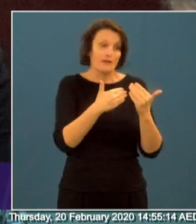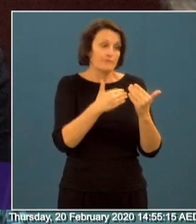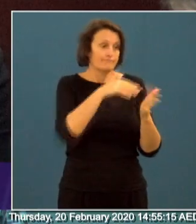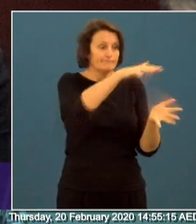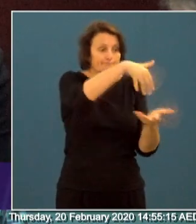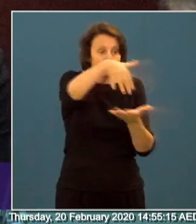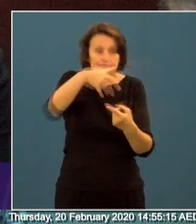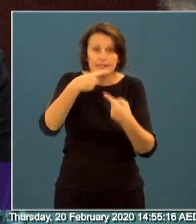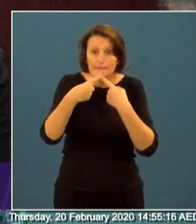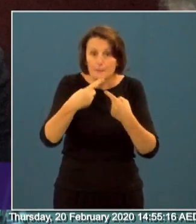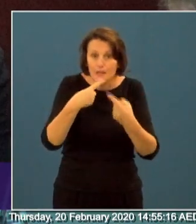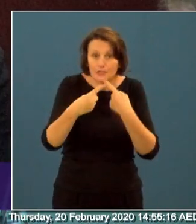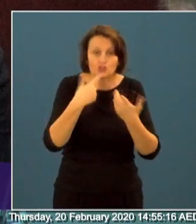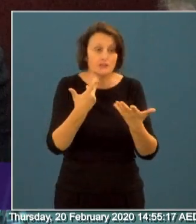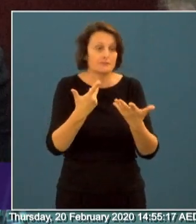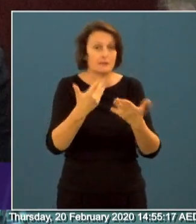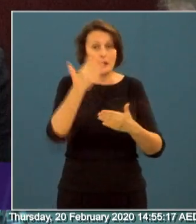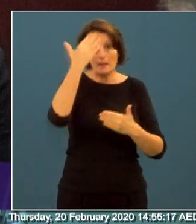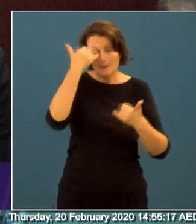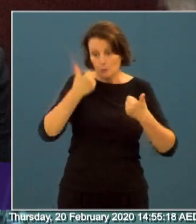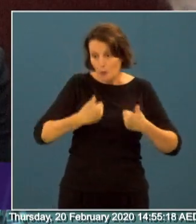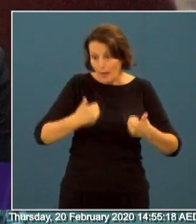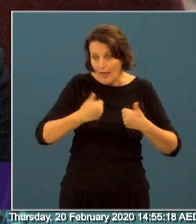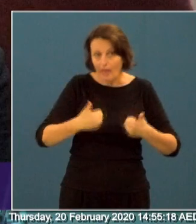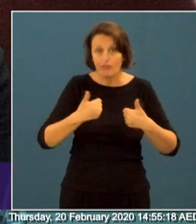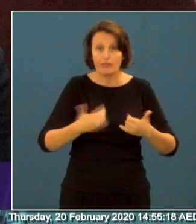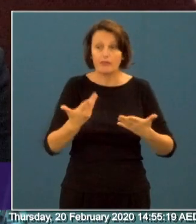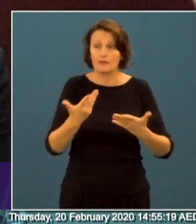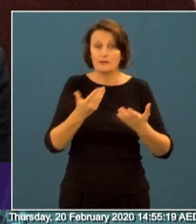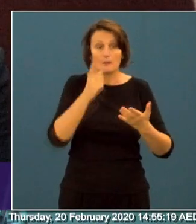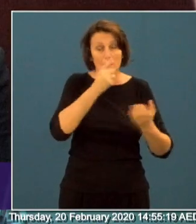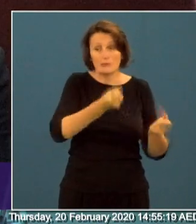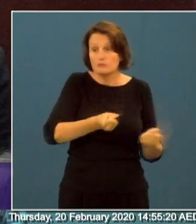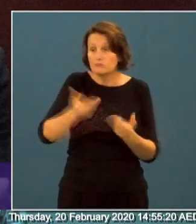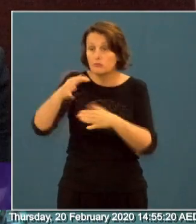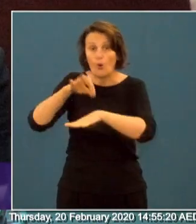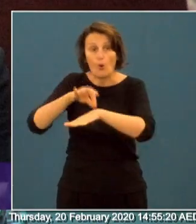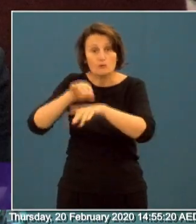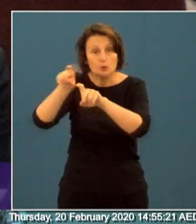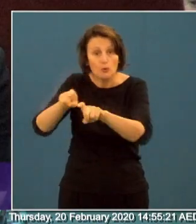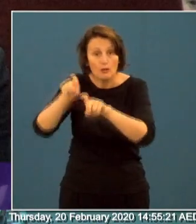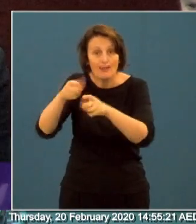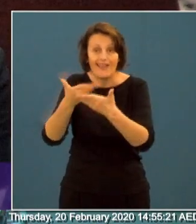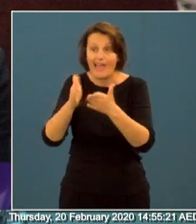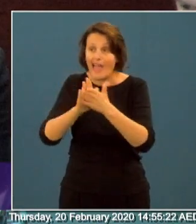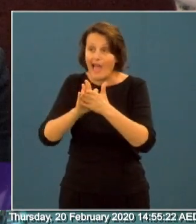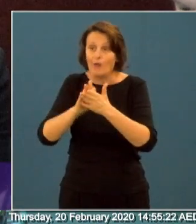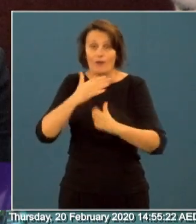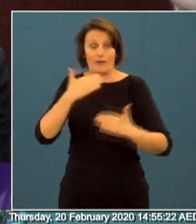...systems, mental health, hospitalisation, integration, and workforce?